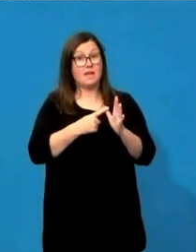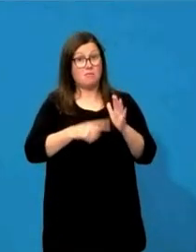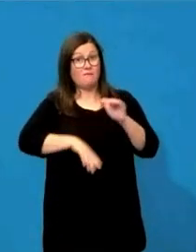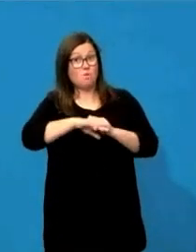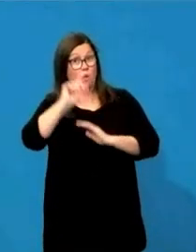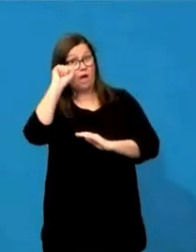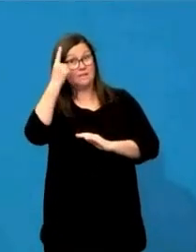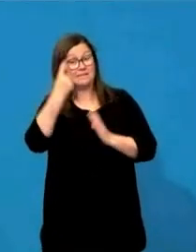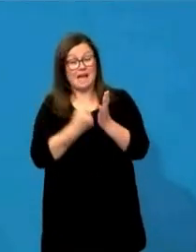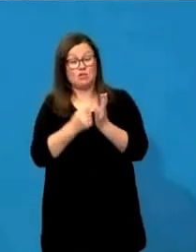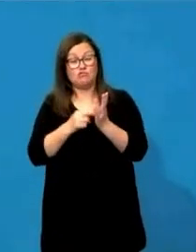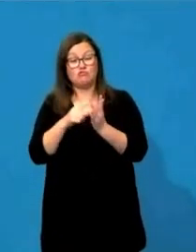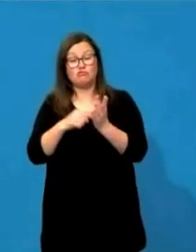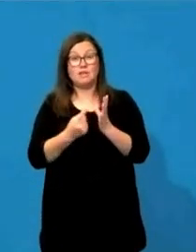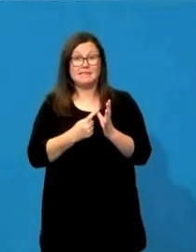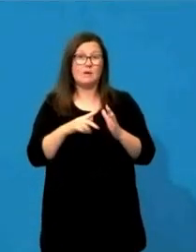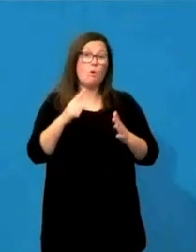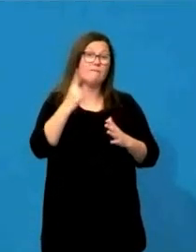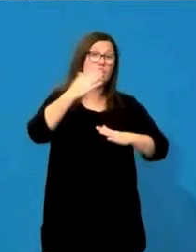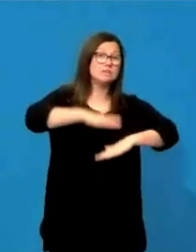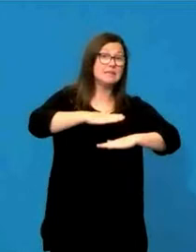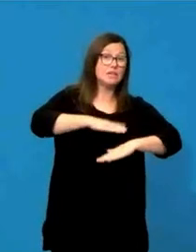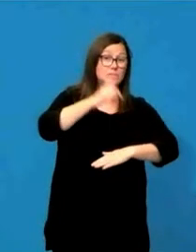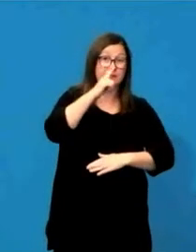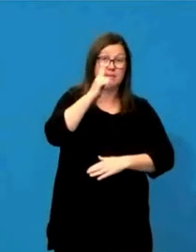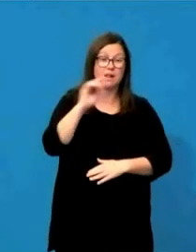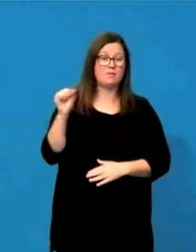No, I don't. I don't think people understands our environment we live in